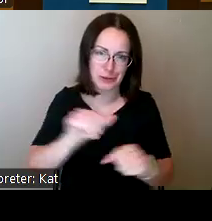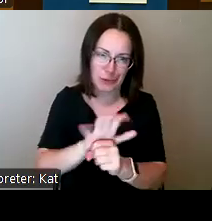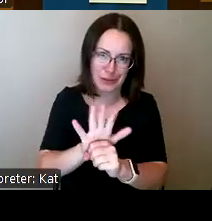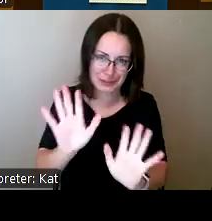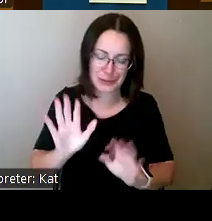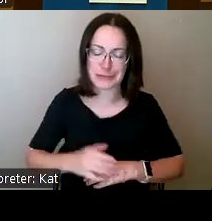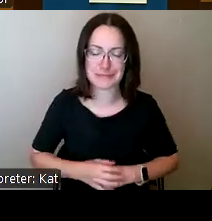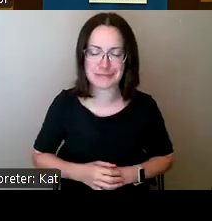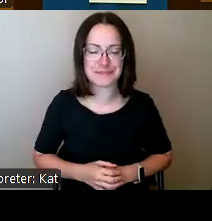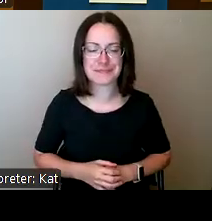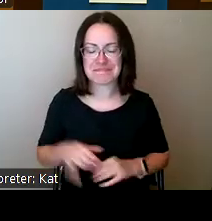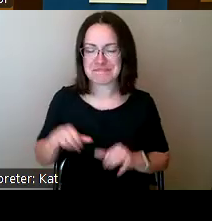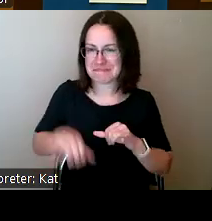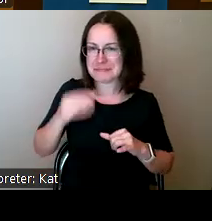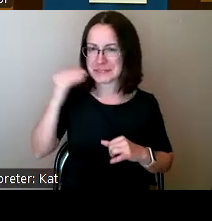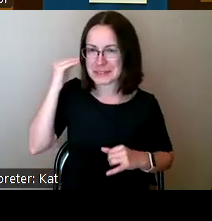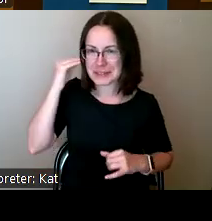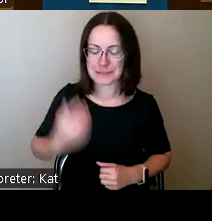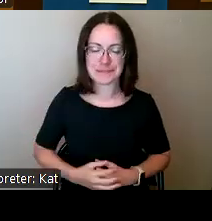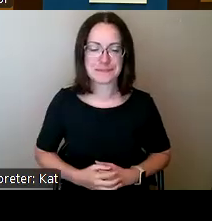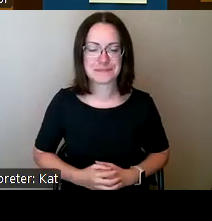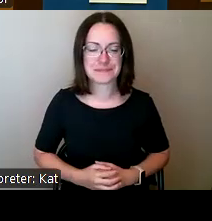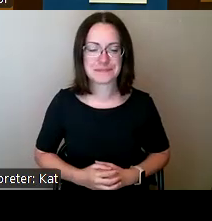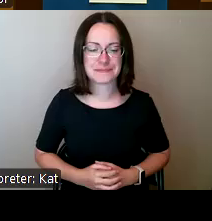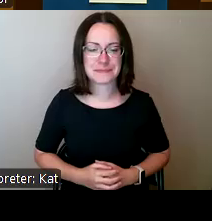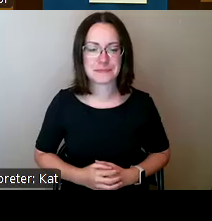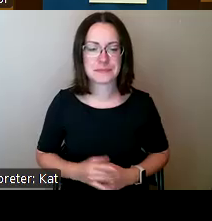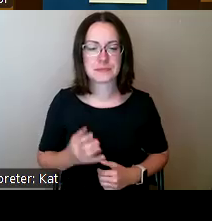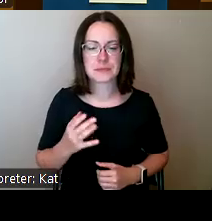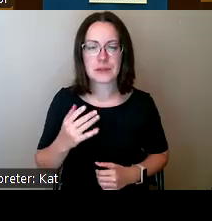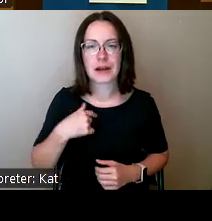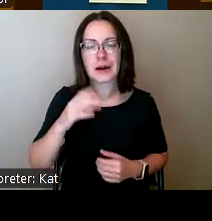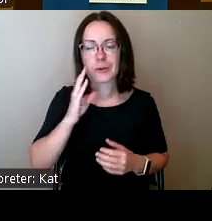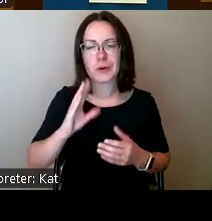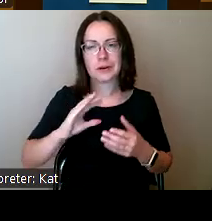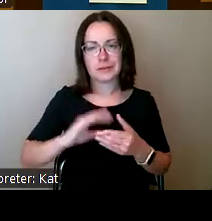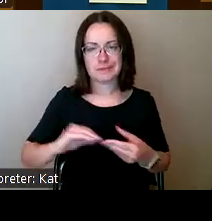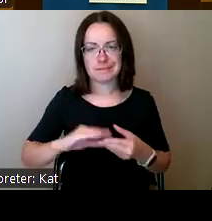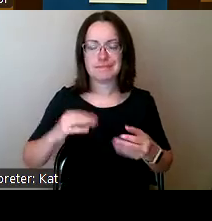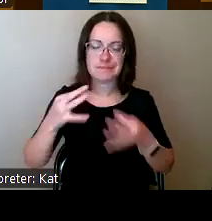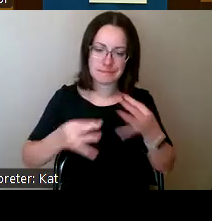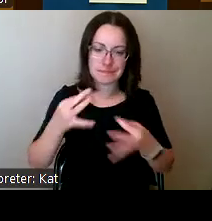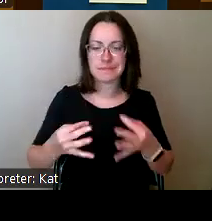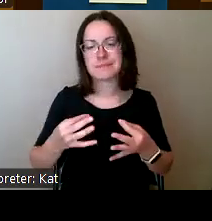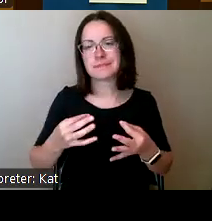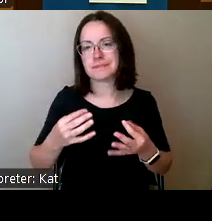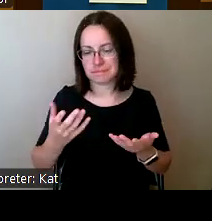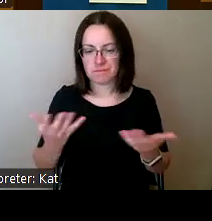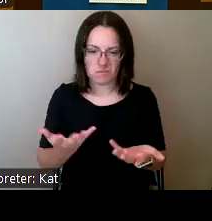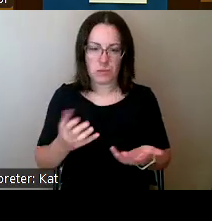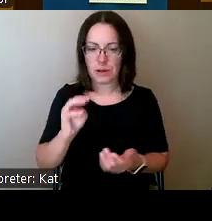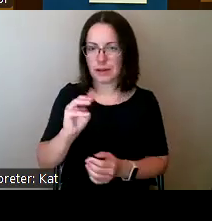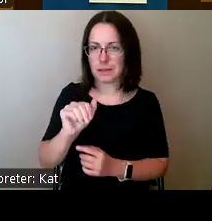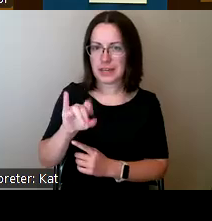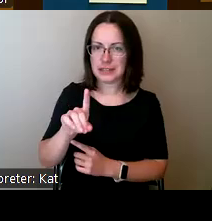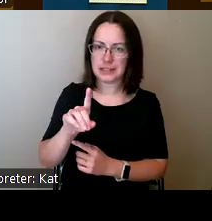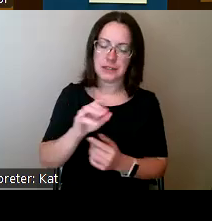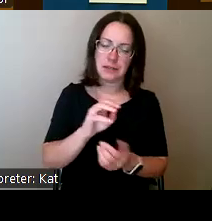you a bit about um the reality of medical aid and dying and and I I I should start by saying